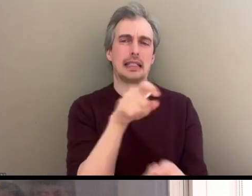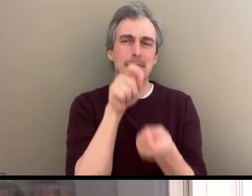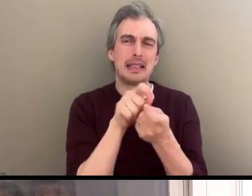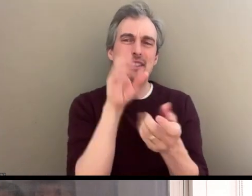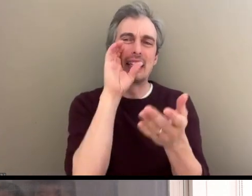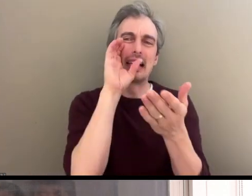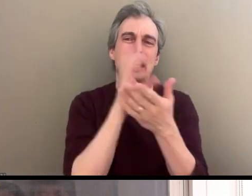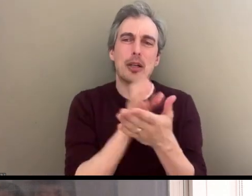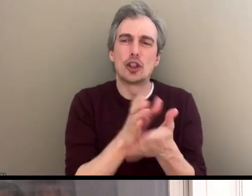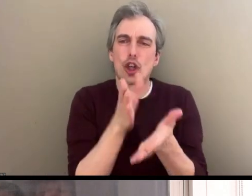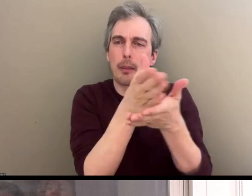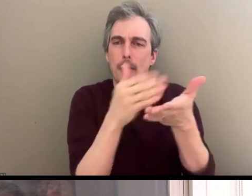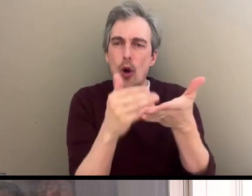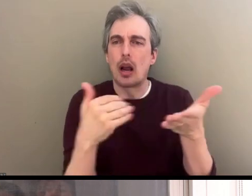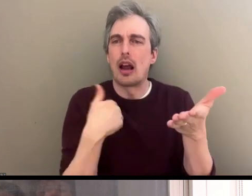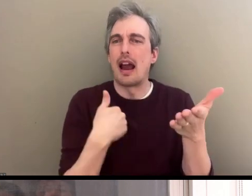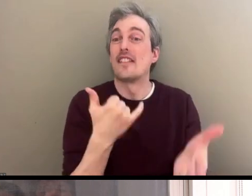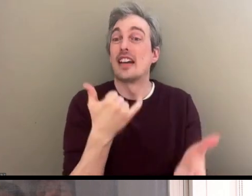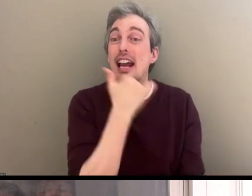an error because an alt tag is missing.